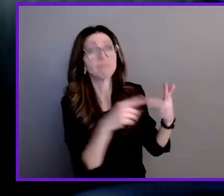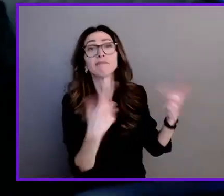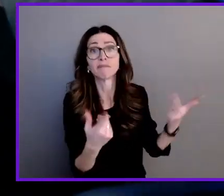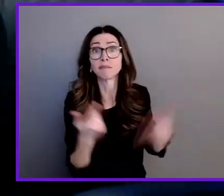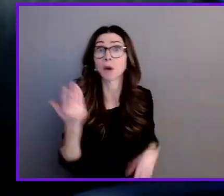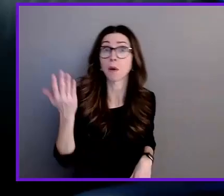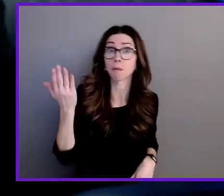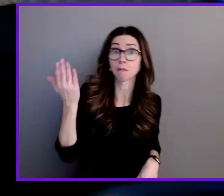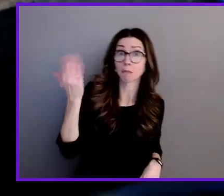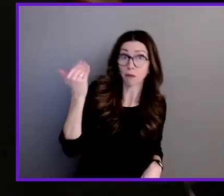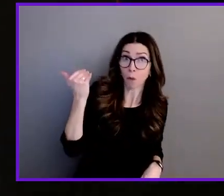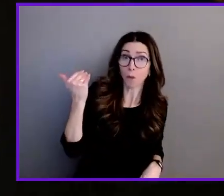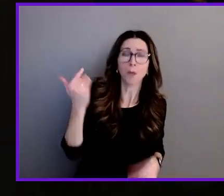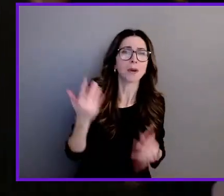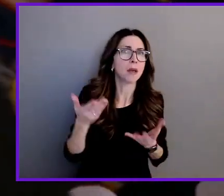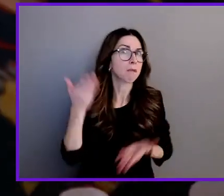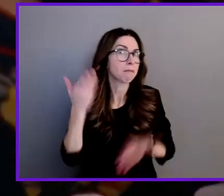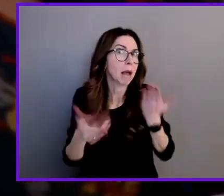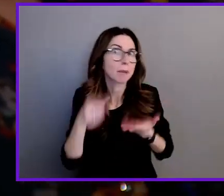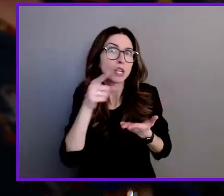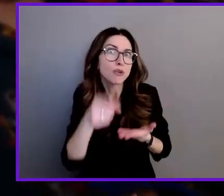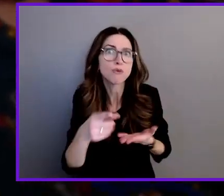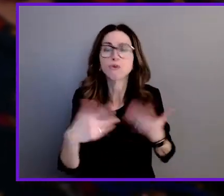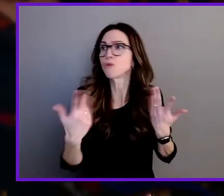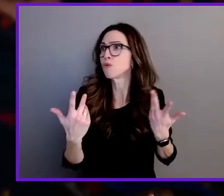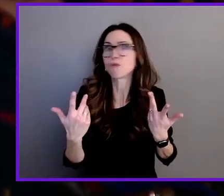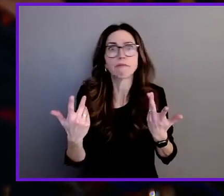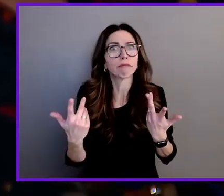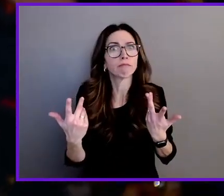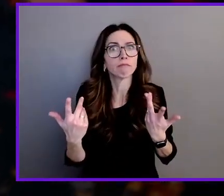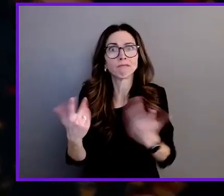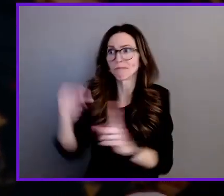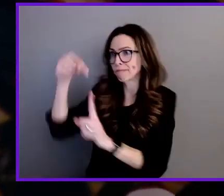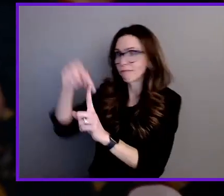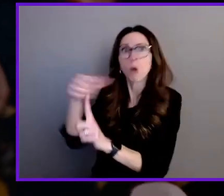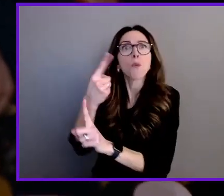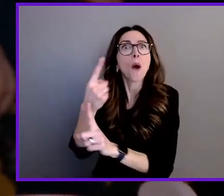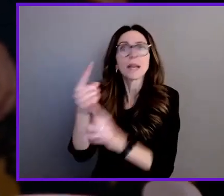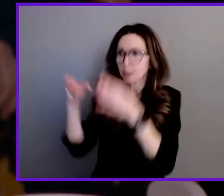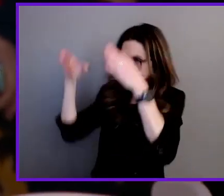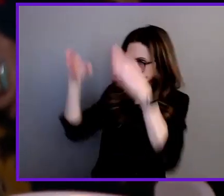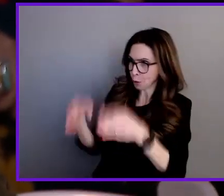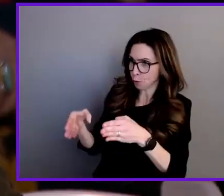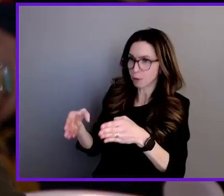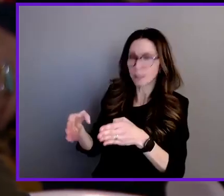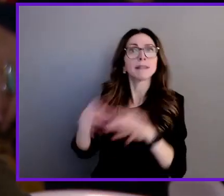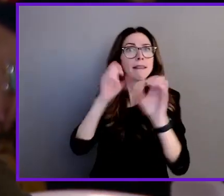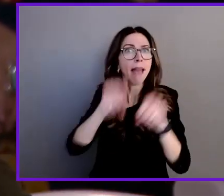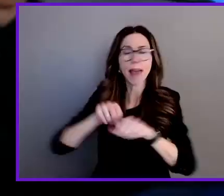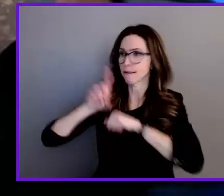with a particular individual, currently there are various programs that are